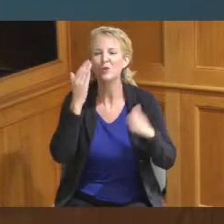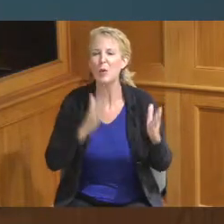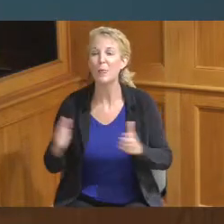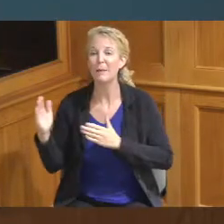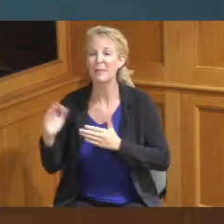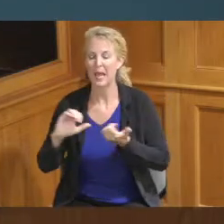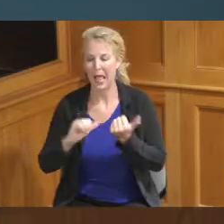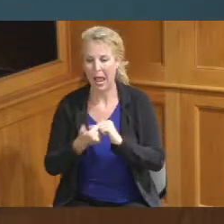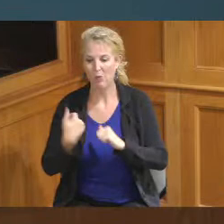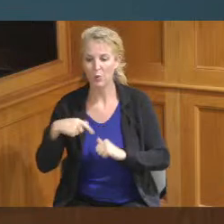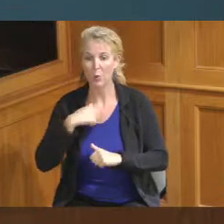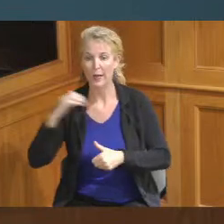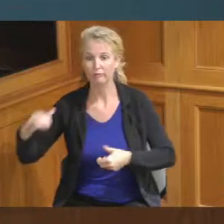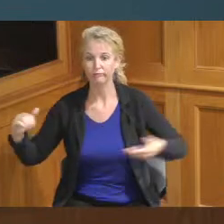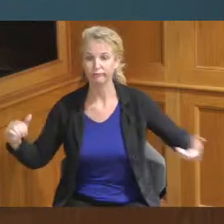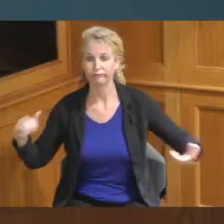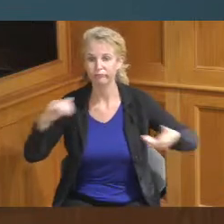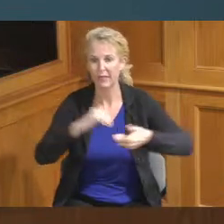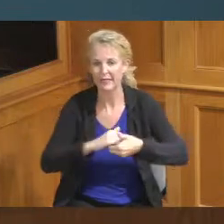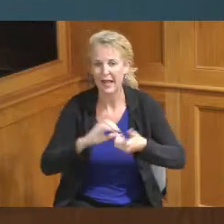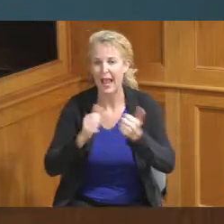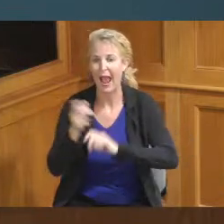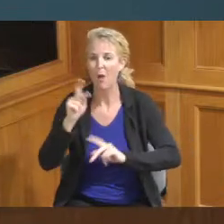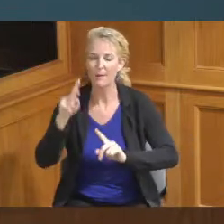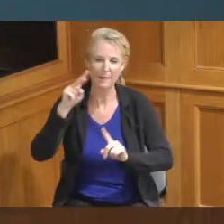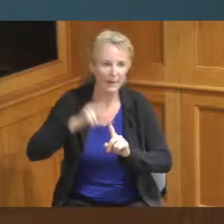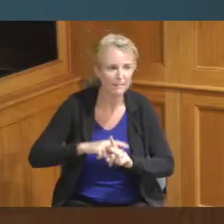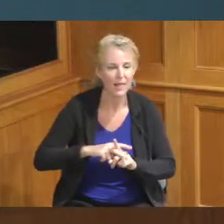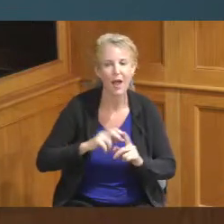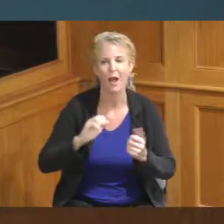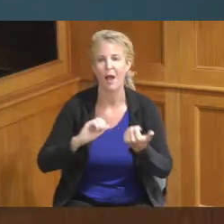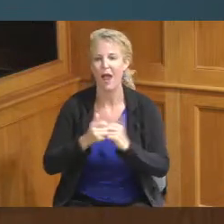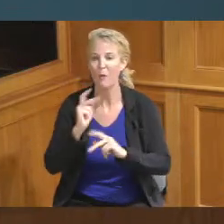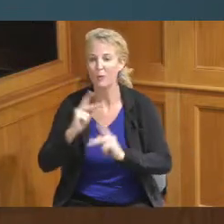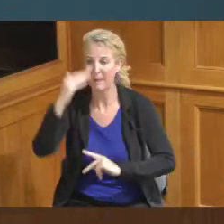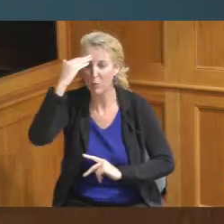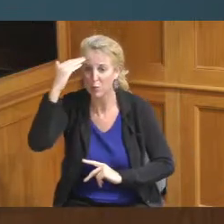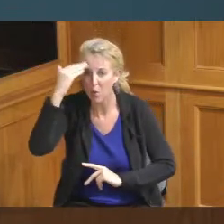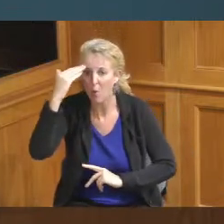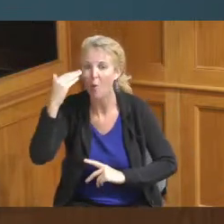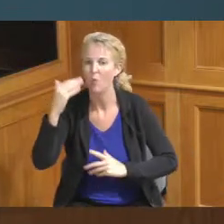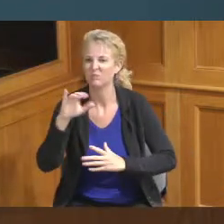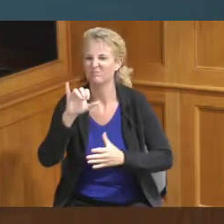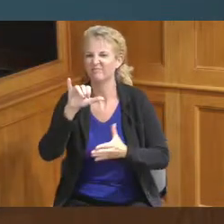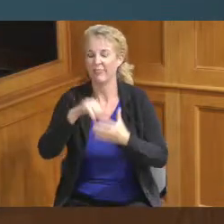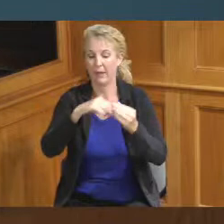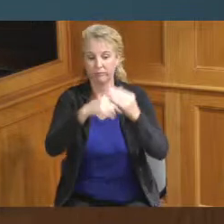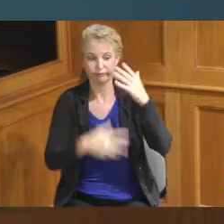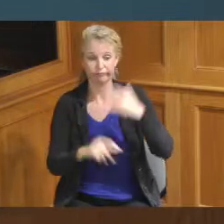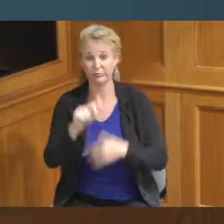it what's the eligibility how do we get the word out those kind of things taxes going to be due in